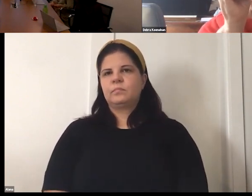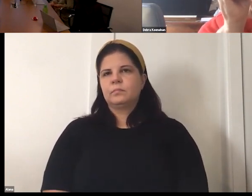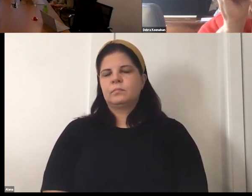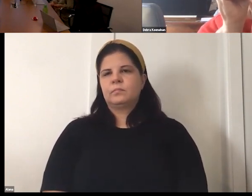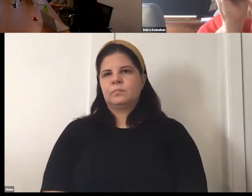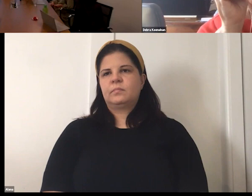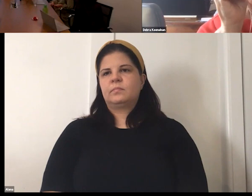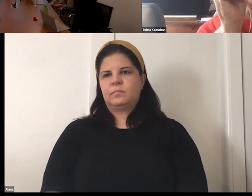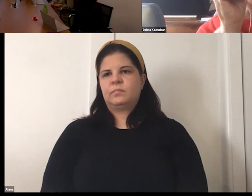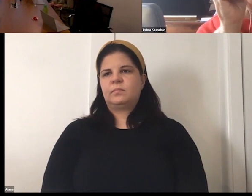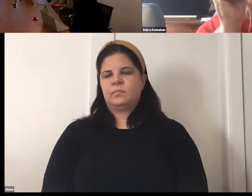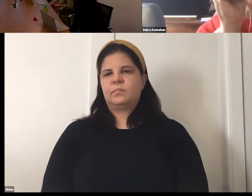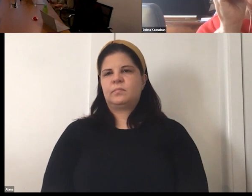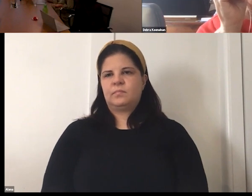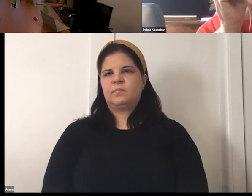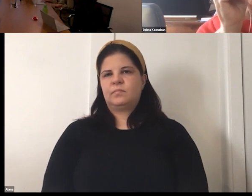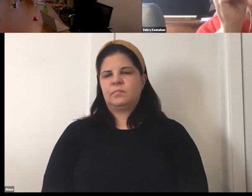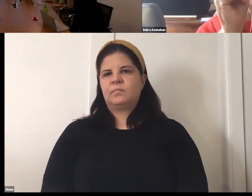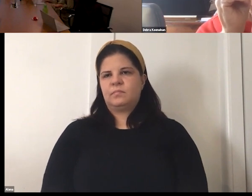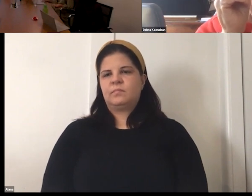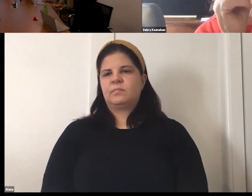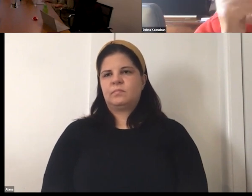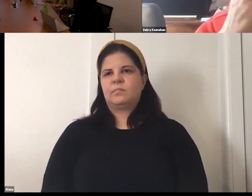artists. With disability. OK.